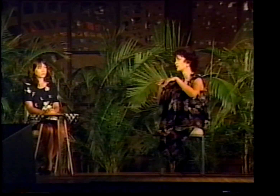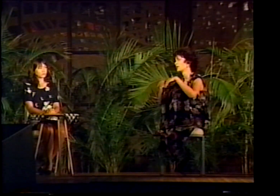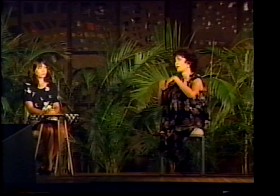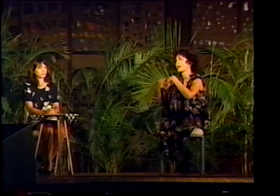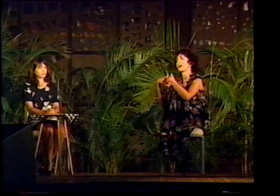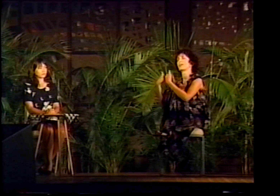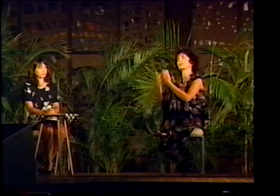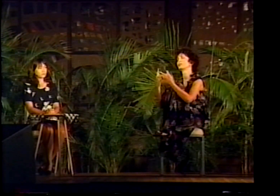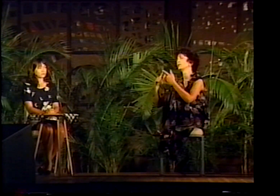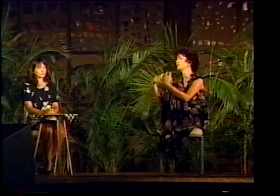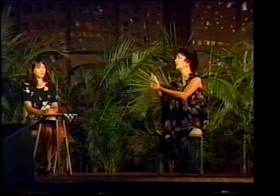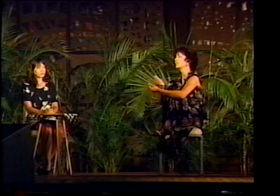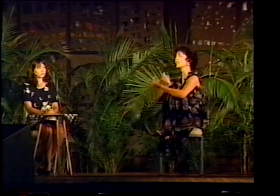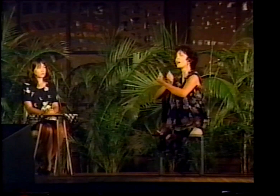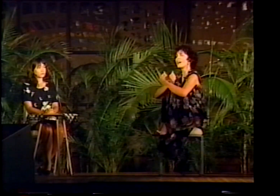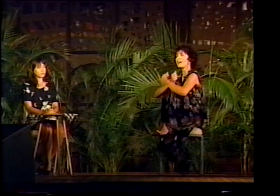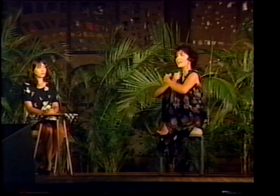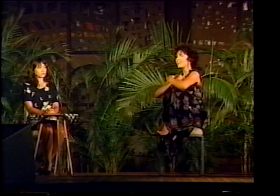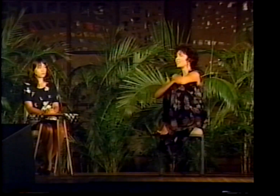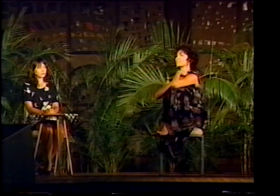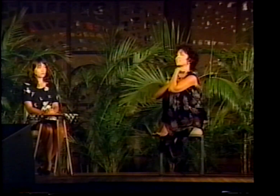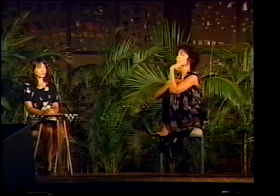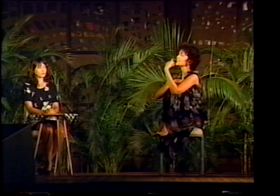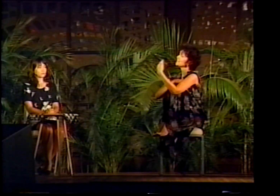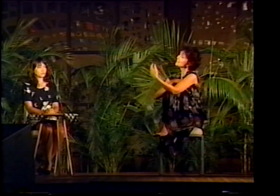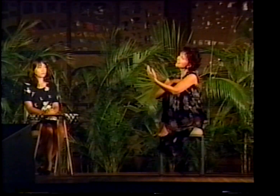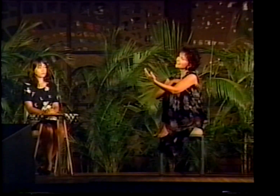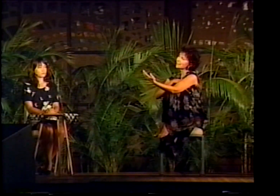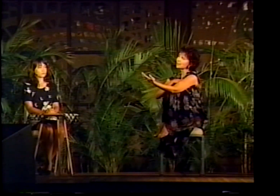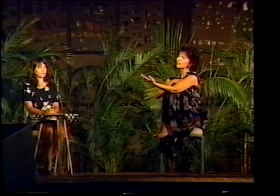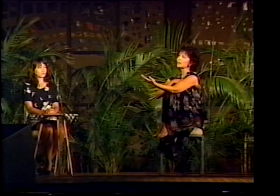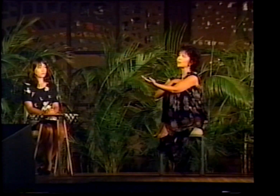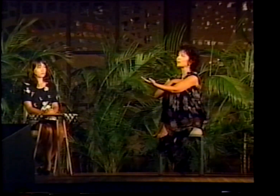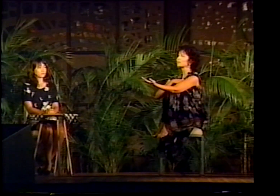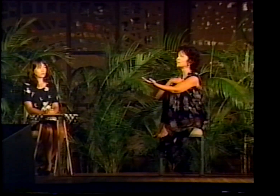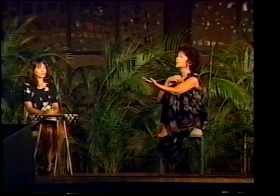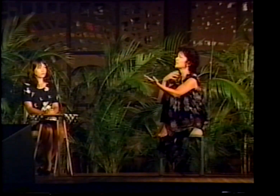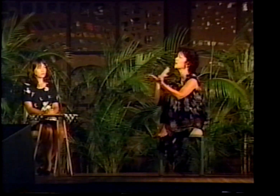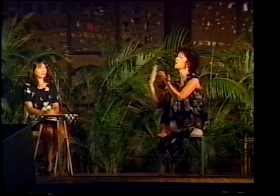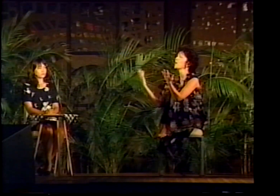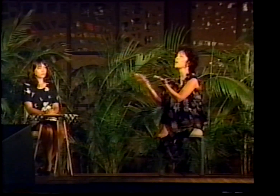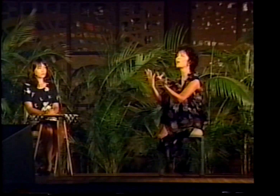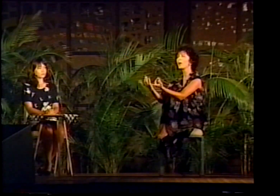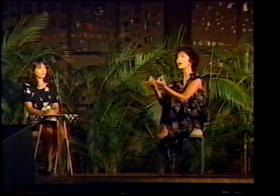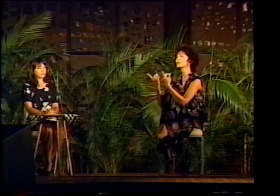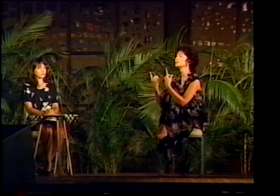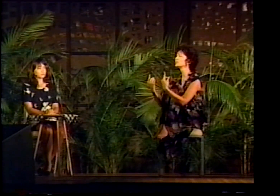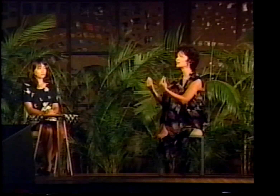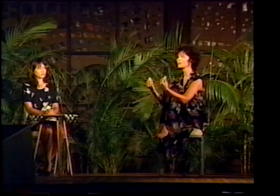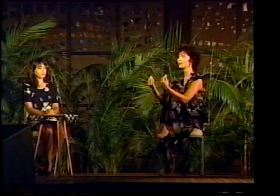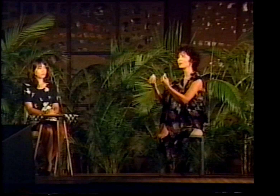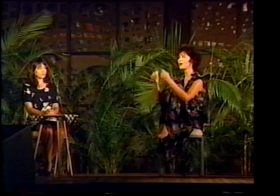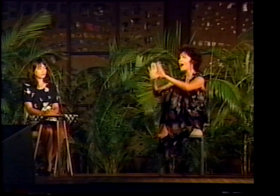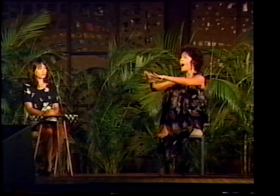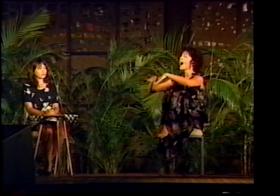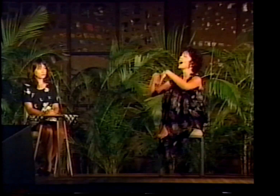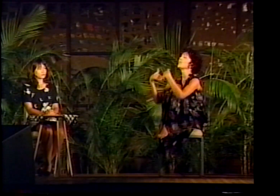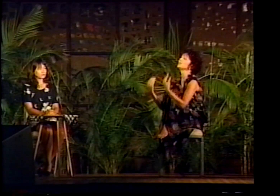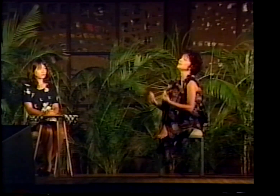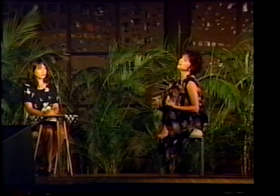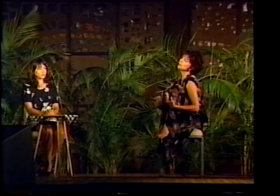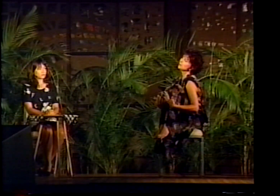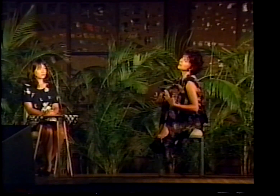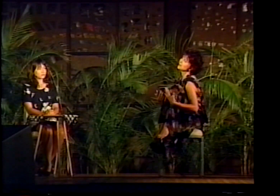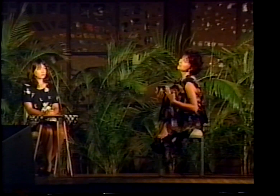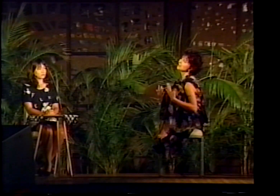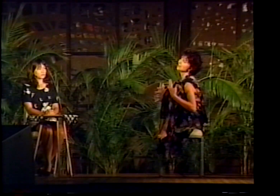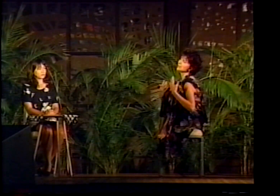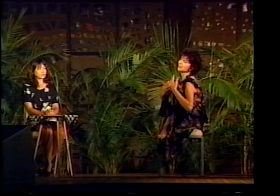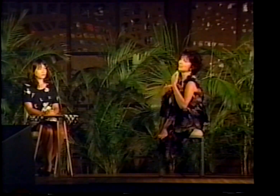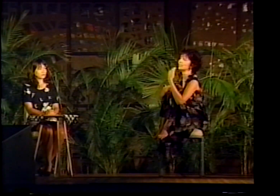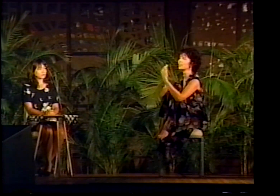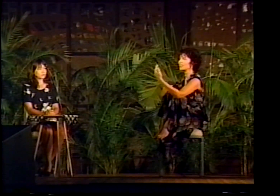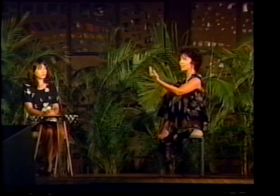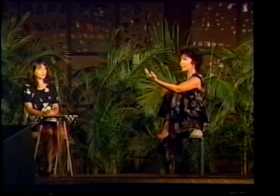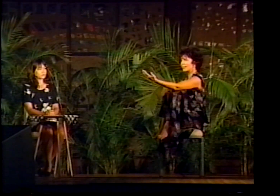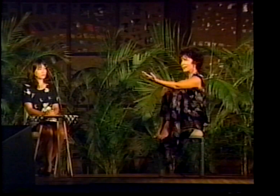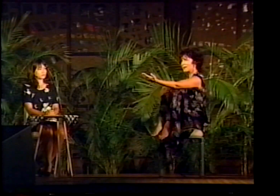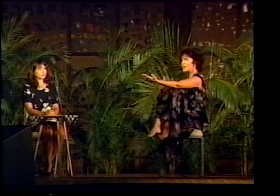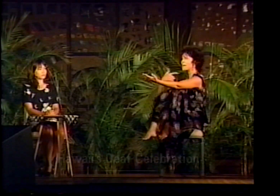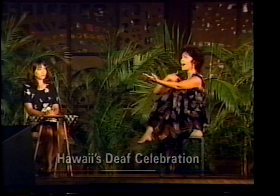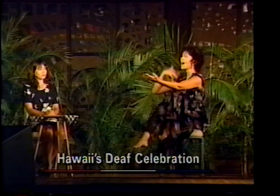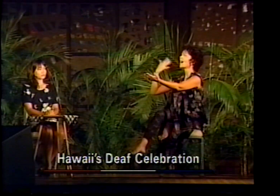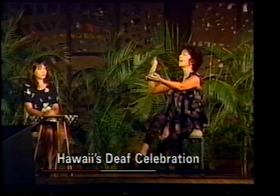He's a man, he's just a man And I've had so many men before.